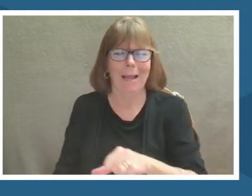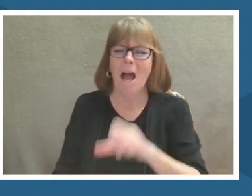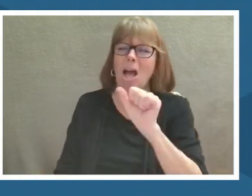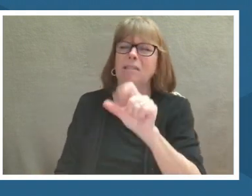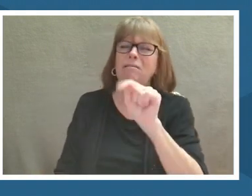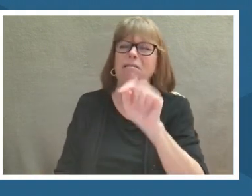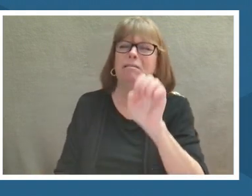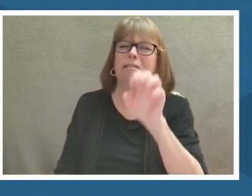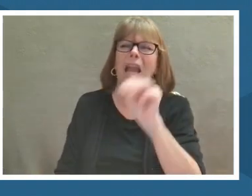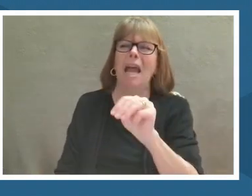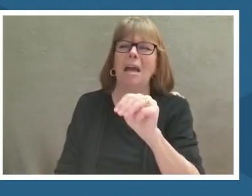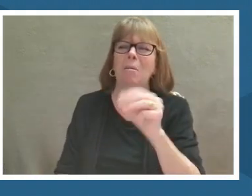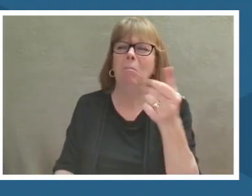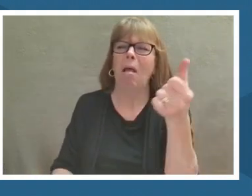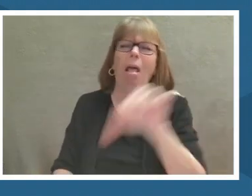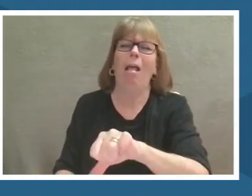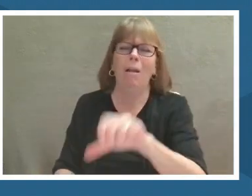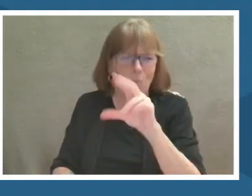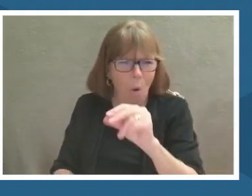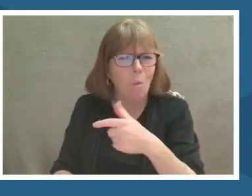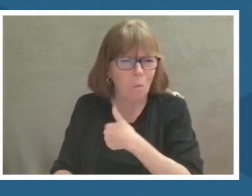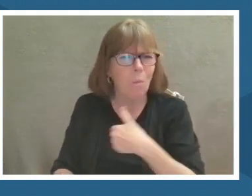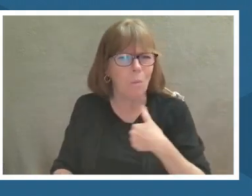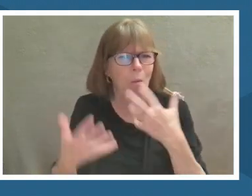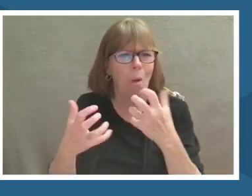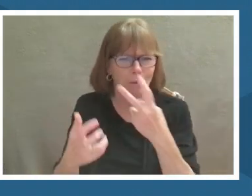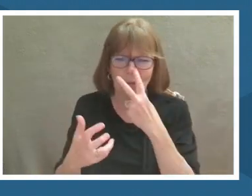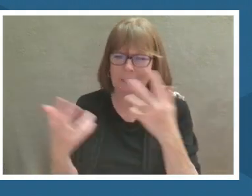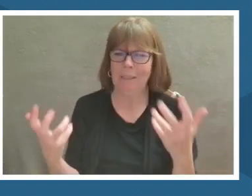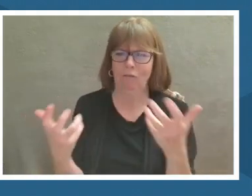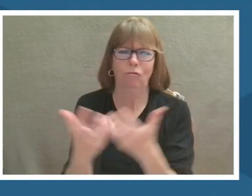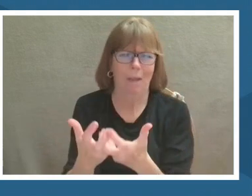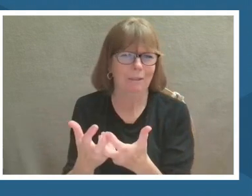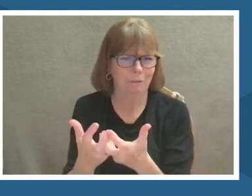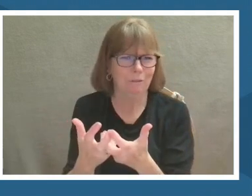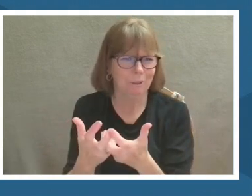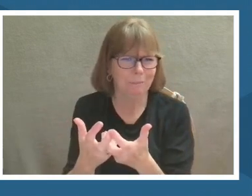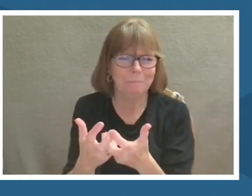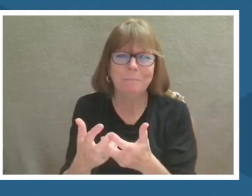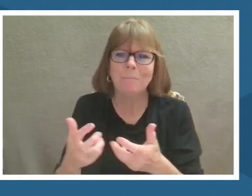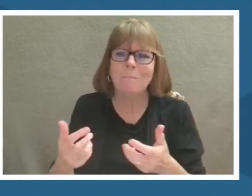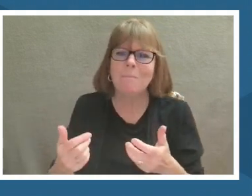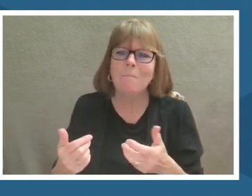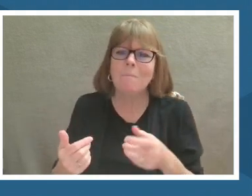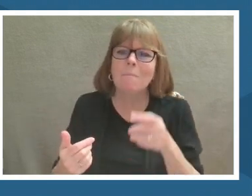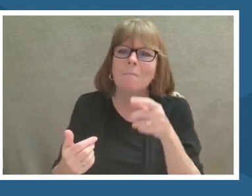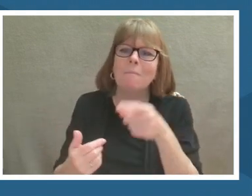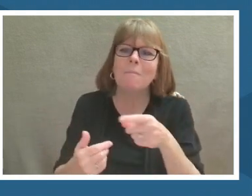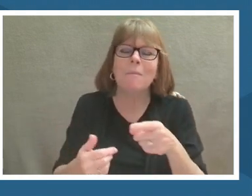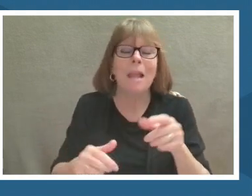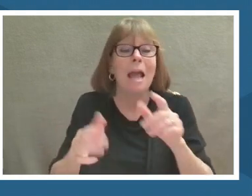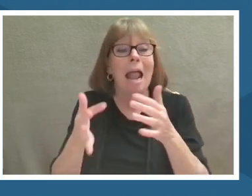appreciate the integration oftentimes you know the language